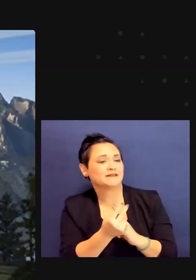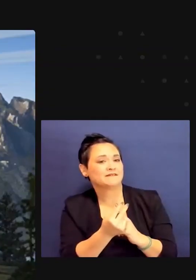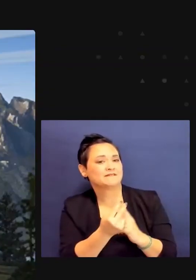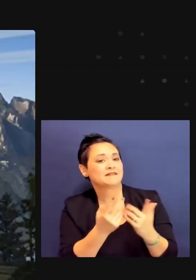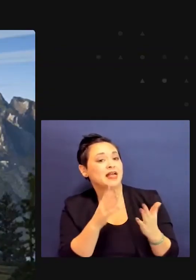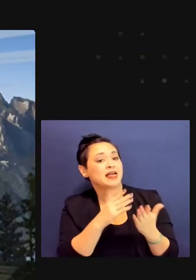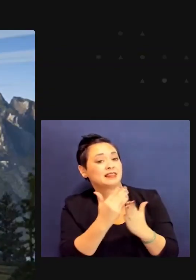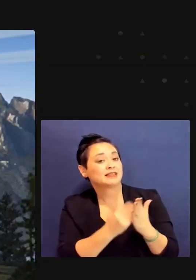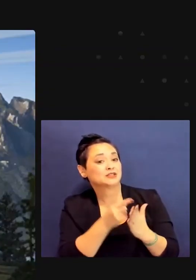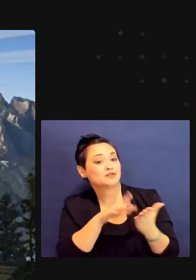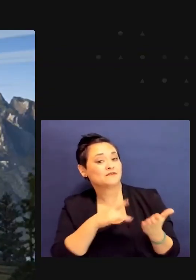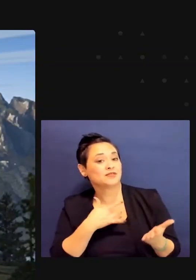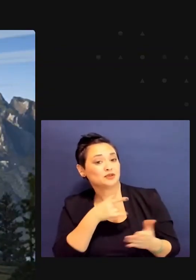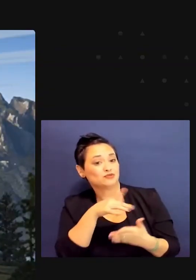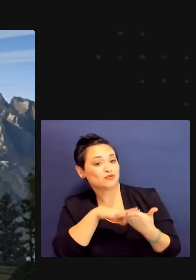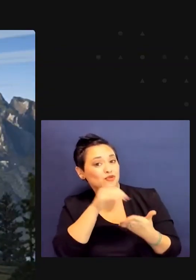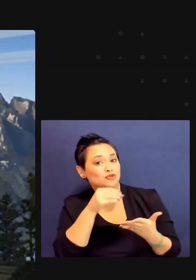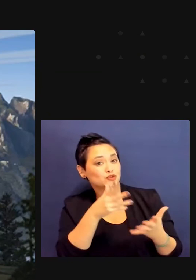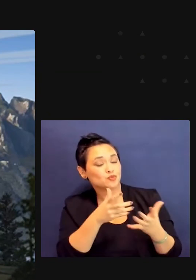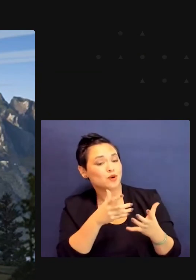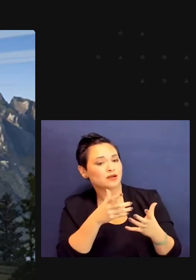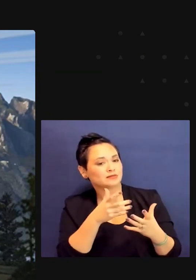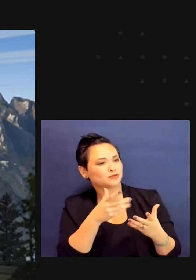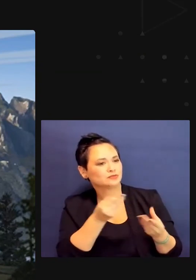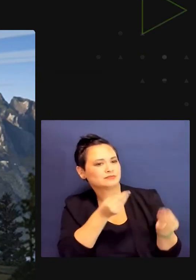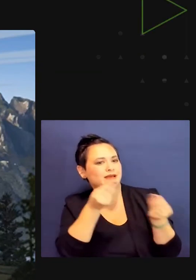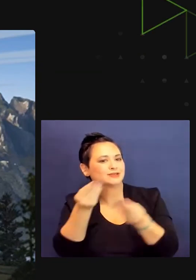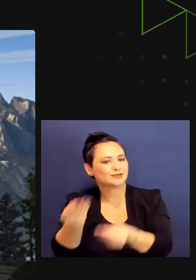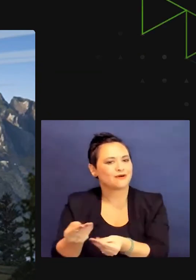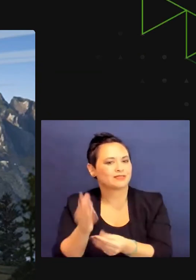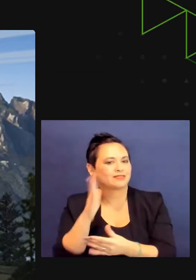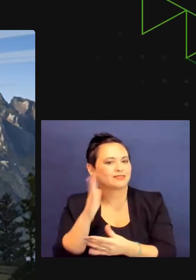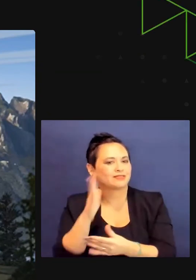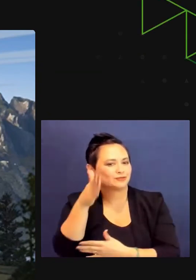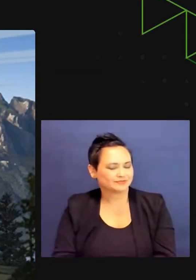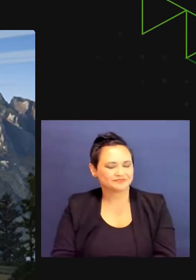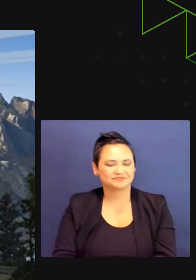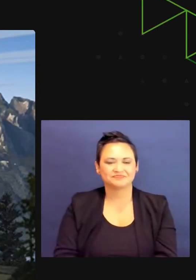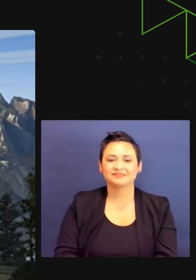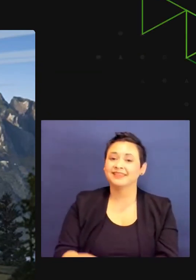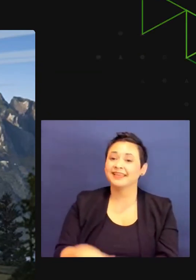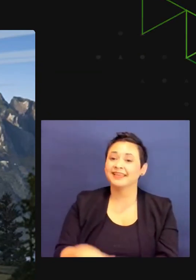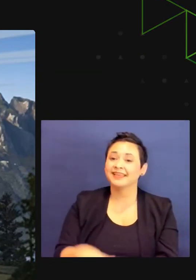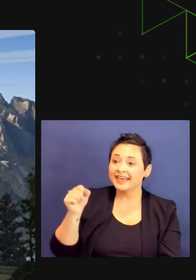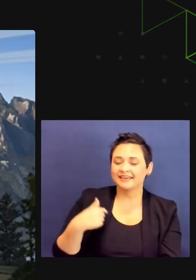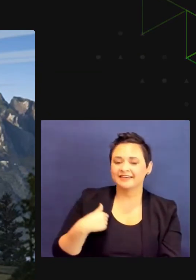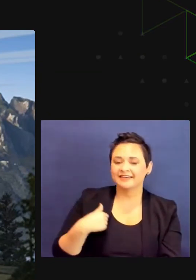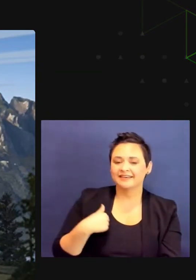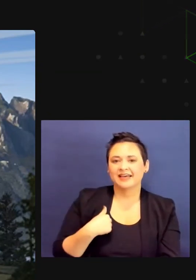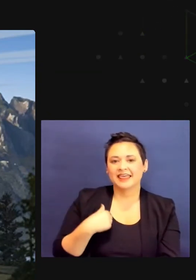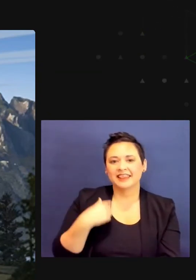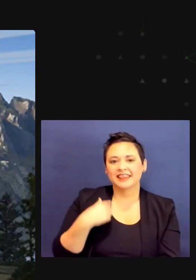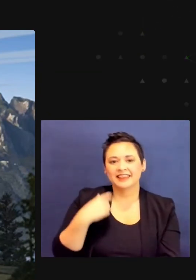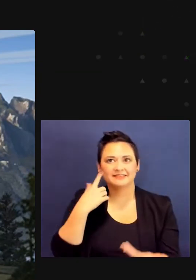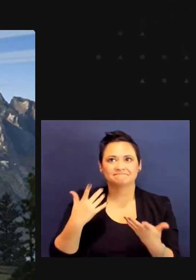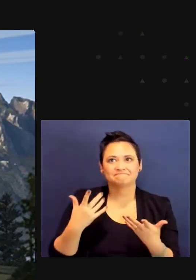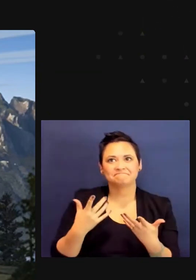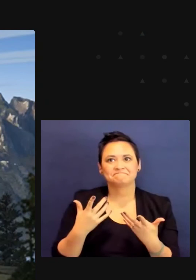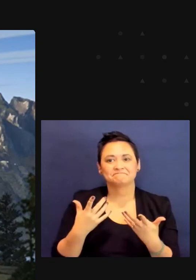Yeah, you know, I think that, as Shannon said, it is all about the people. And, you know, my thoughts would be,